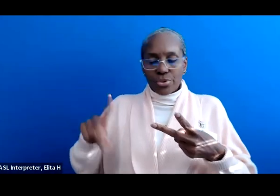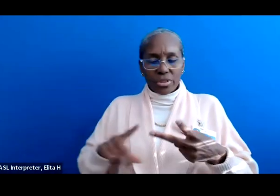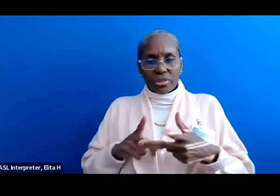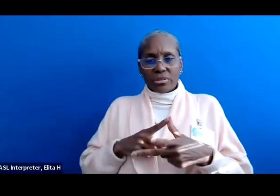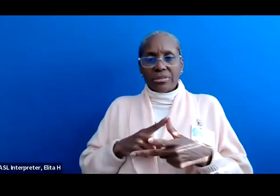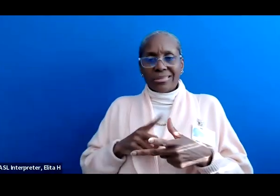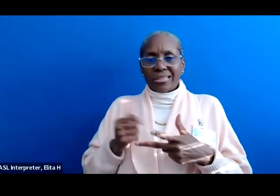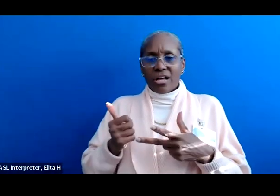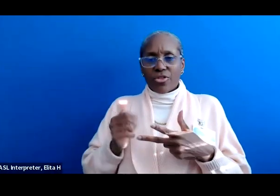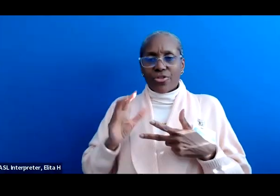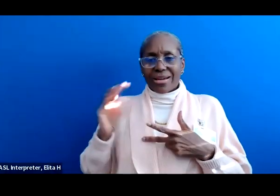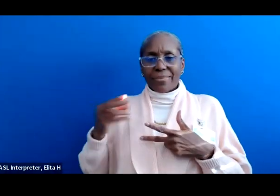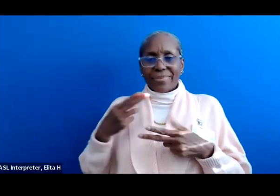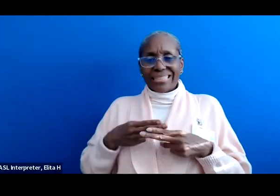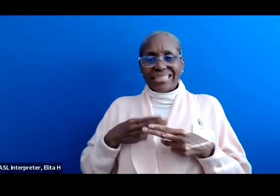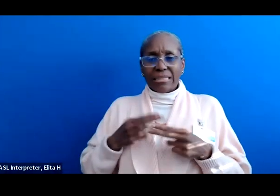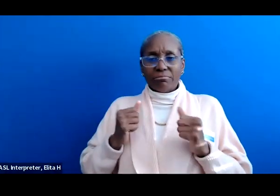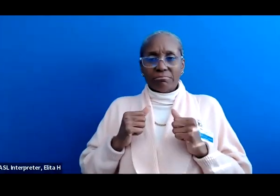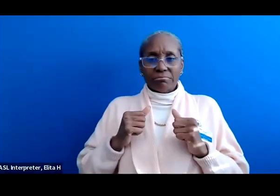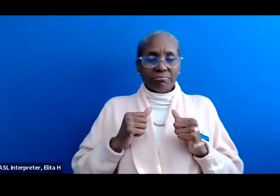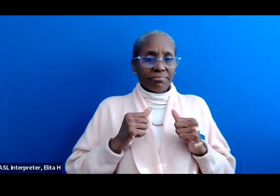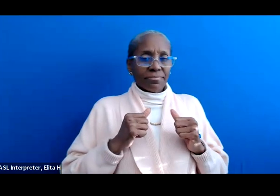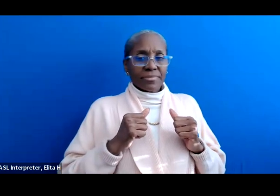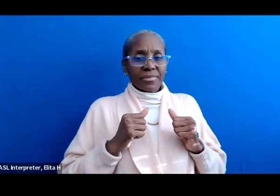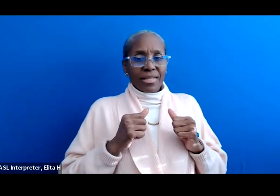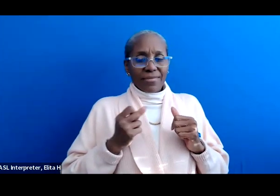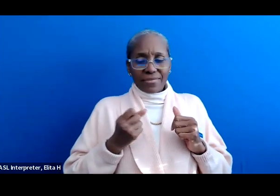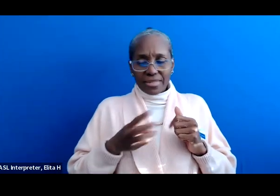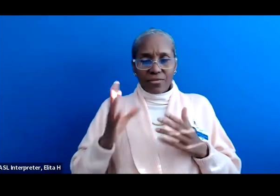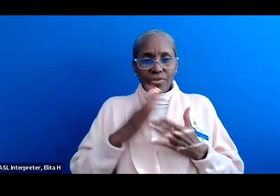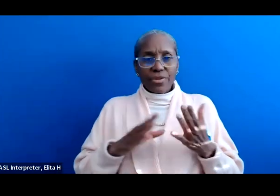I have their , ANEUVO.